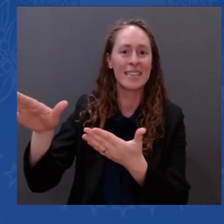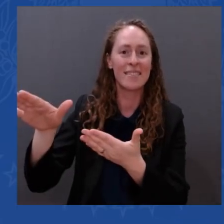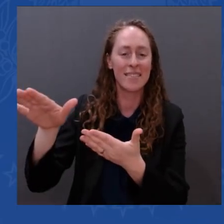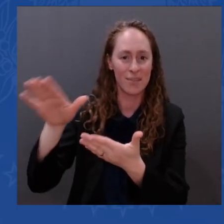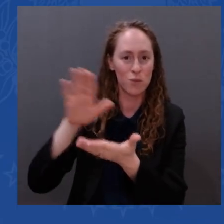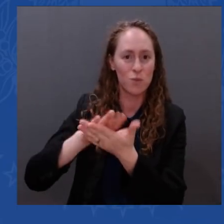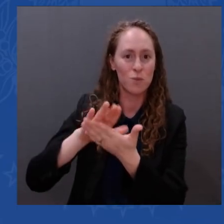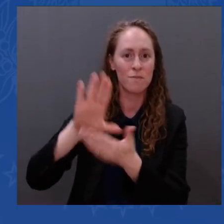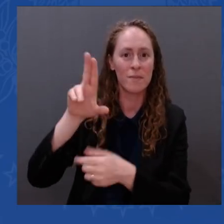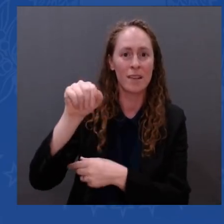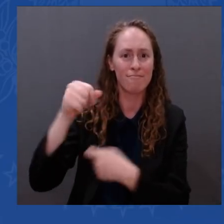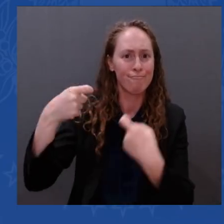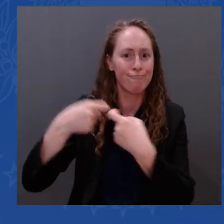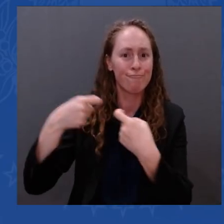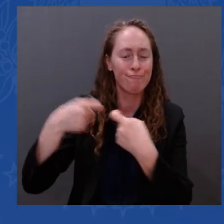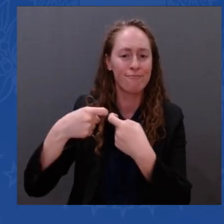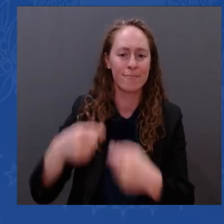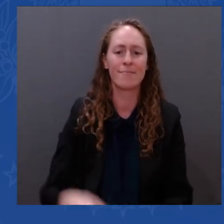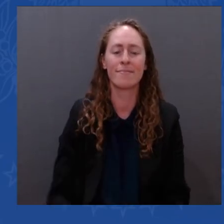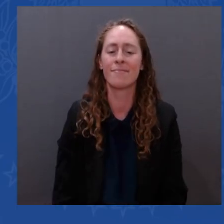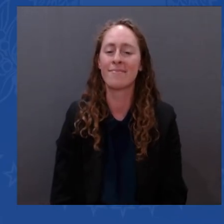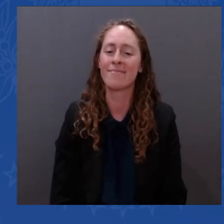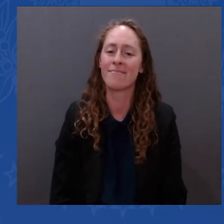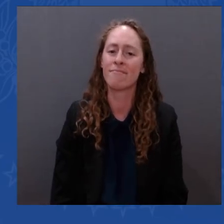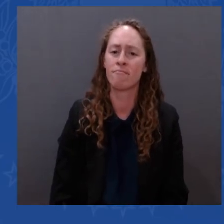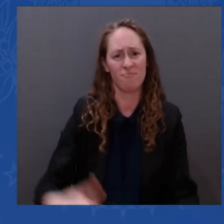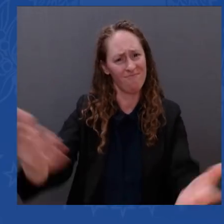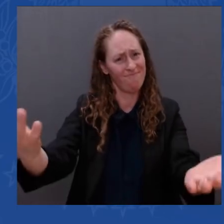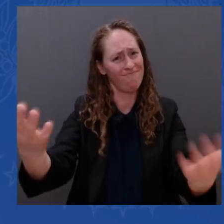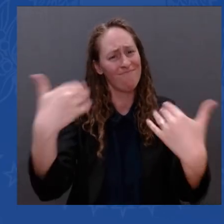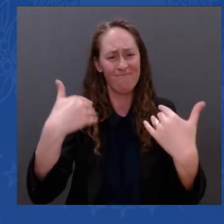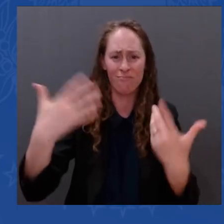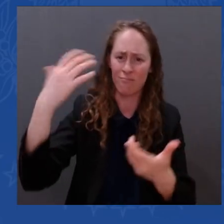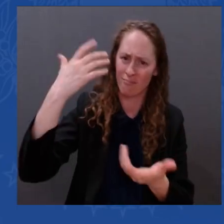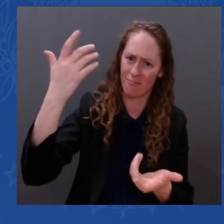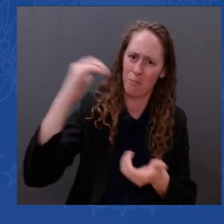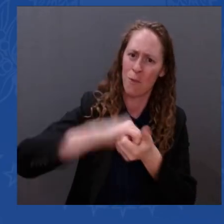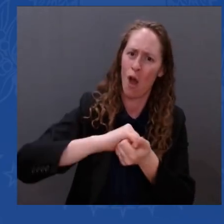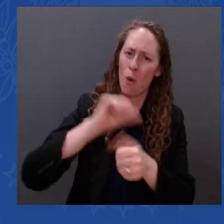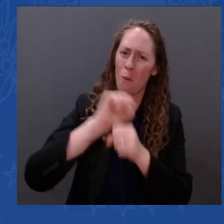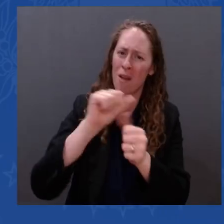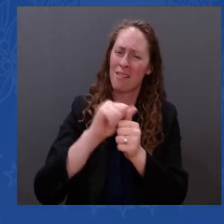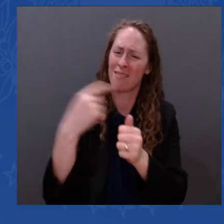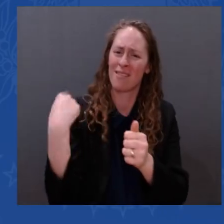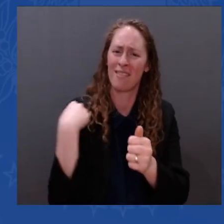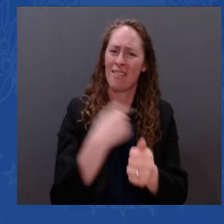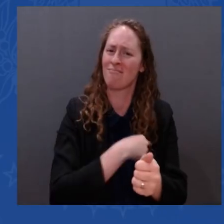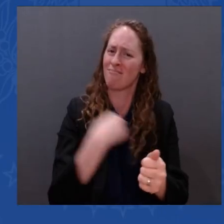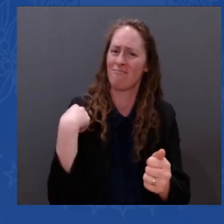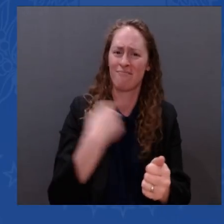looking to invest in the electric vehicle future. In fact, today's welcome announcement by Hyundai